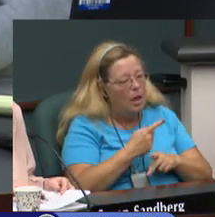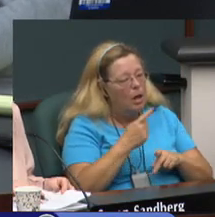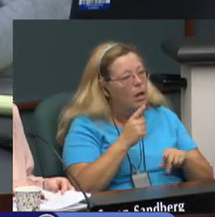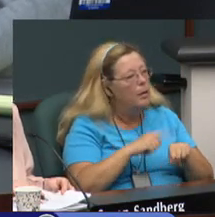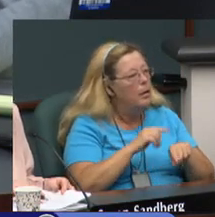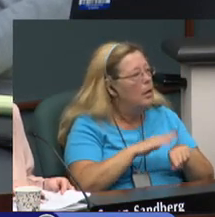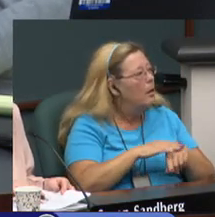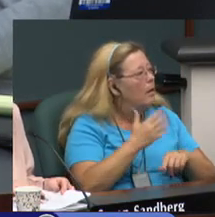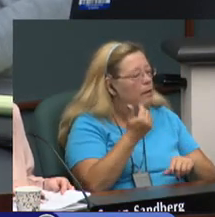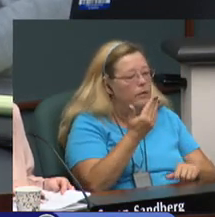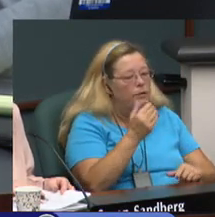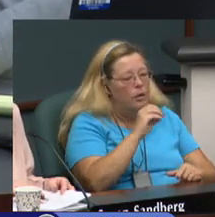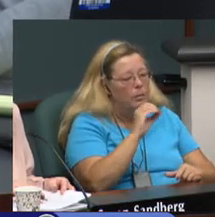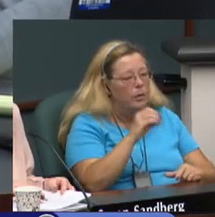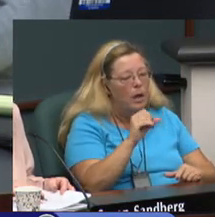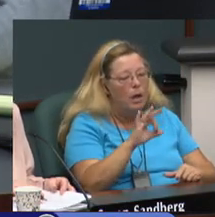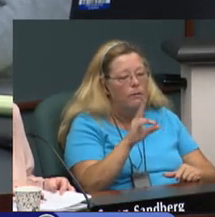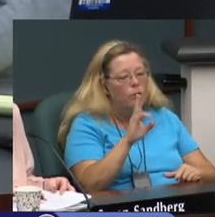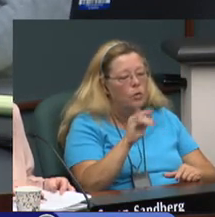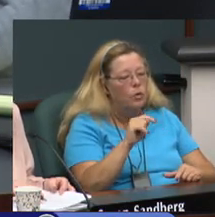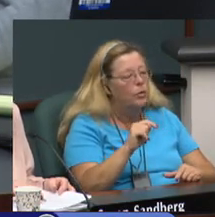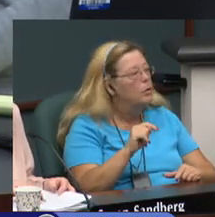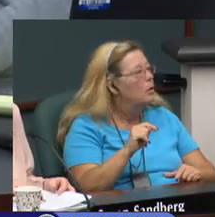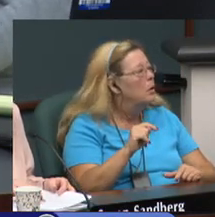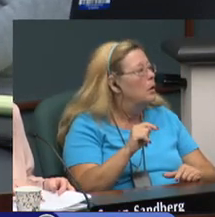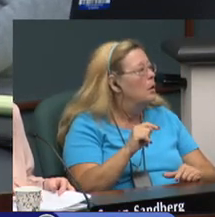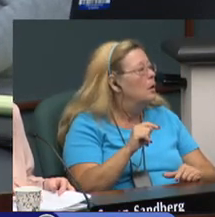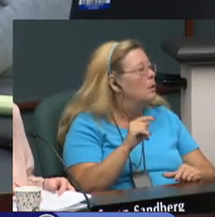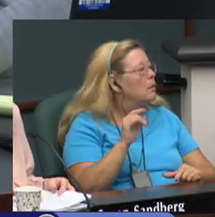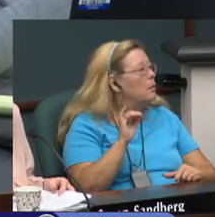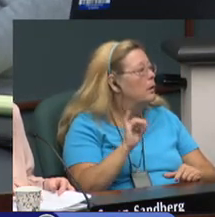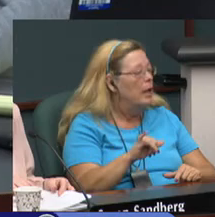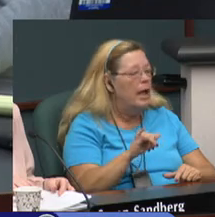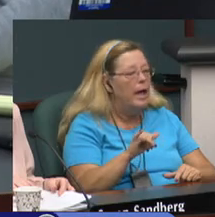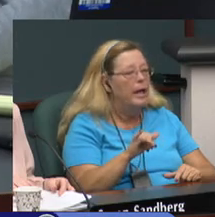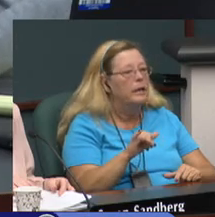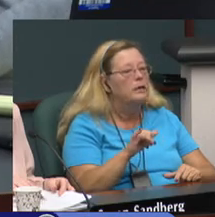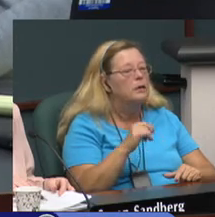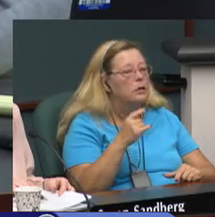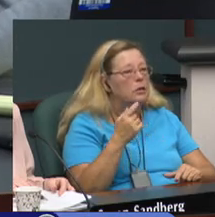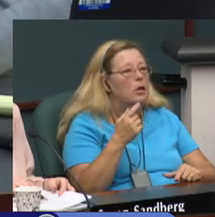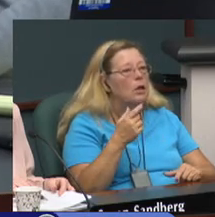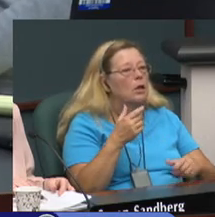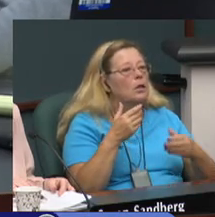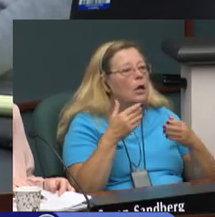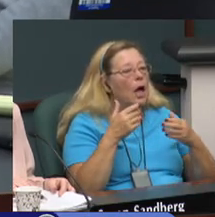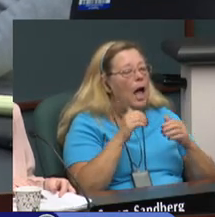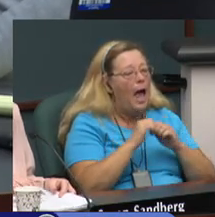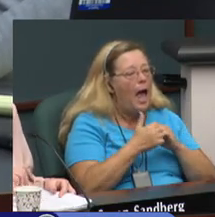15% of the units and then that's the the methodology is how that rate would be